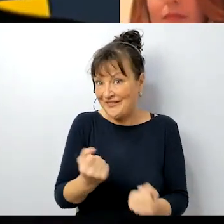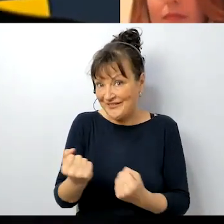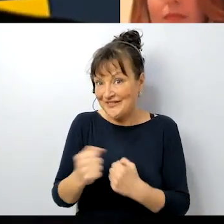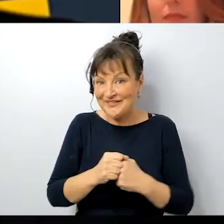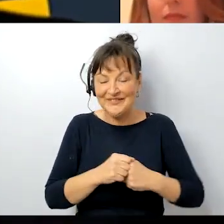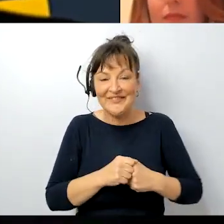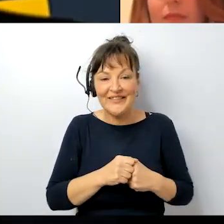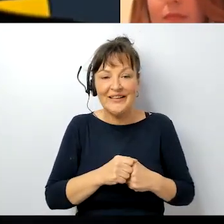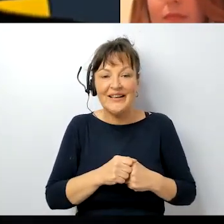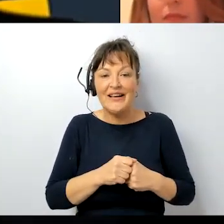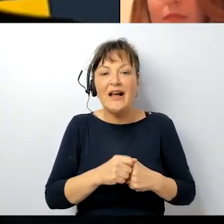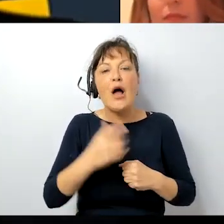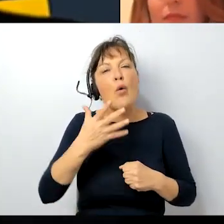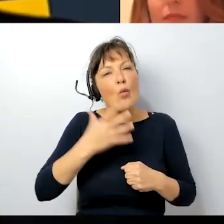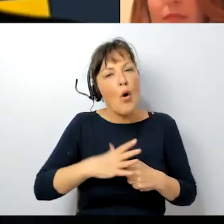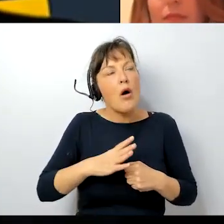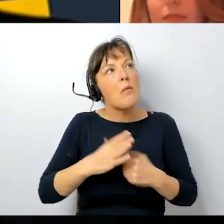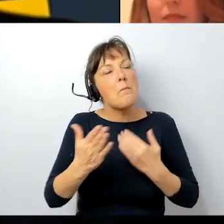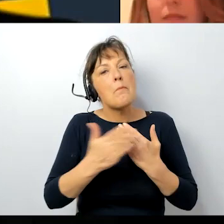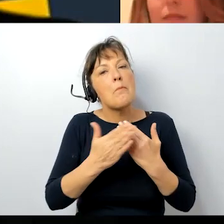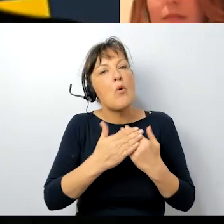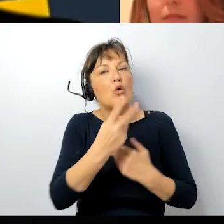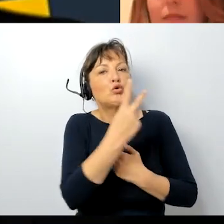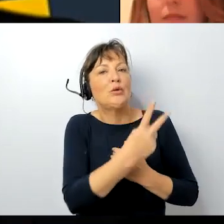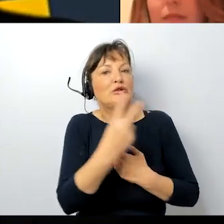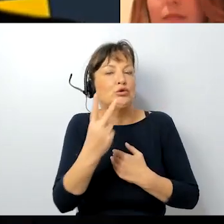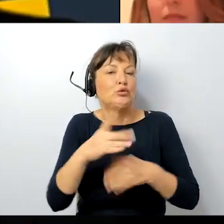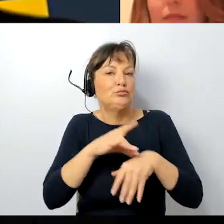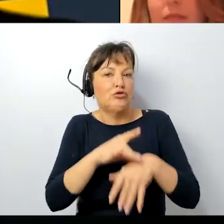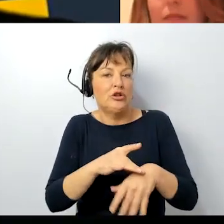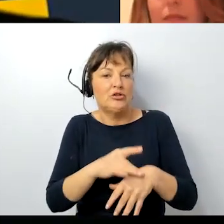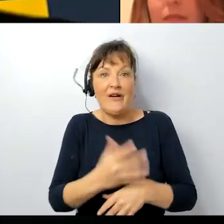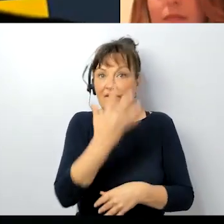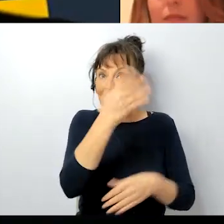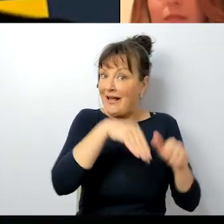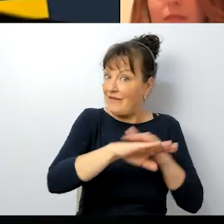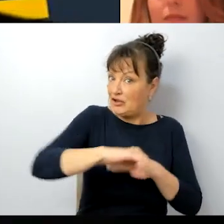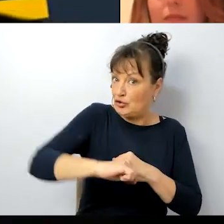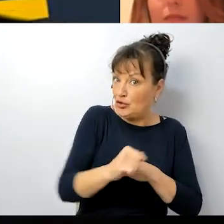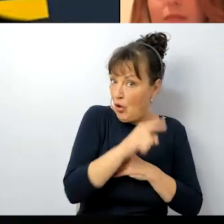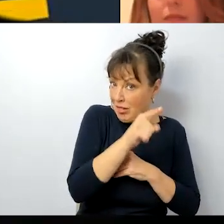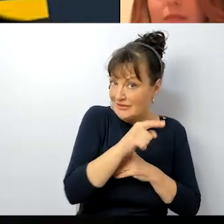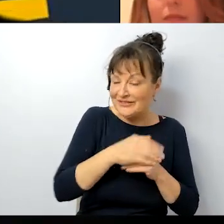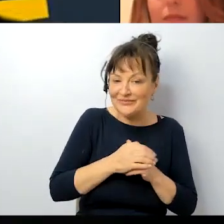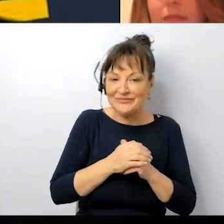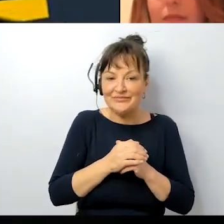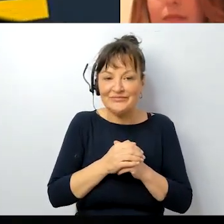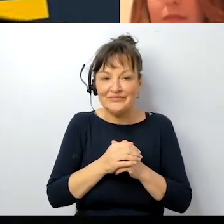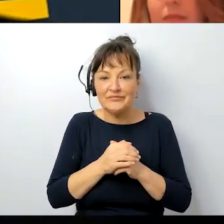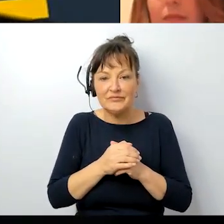the UK we have 120 apprentices and we're looking to take on another 22 apprentices,